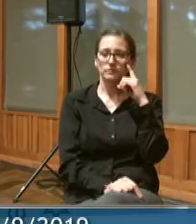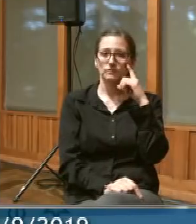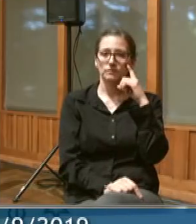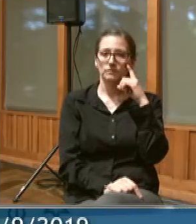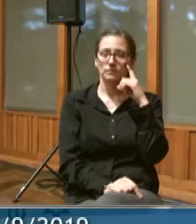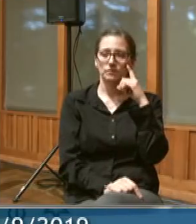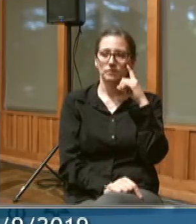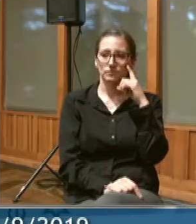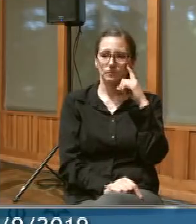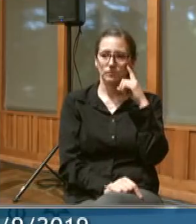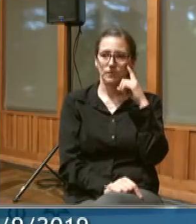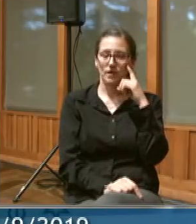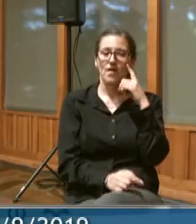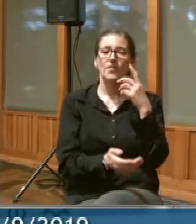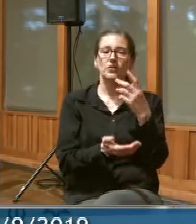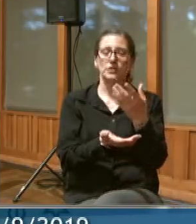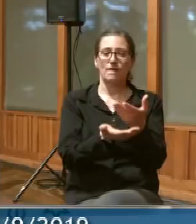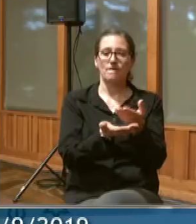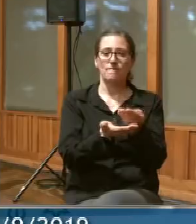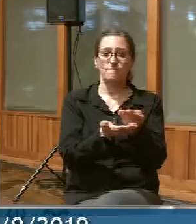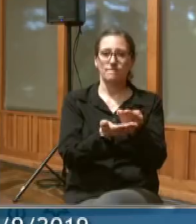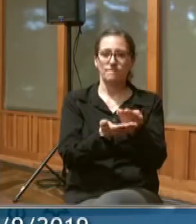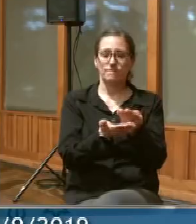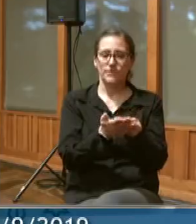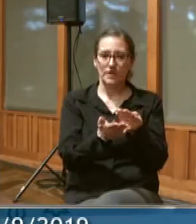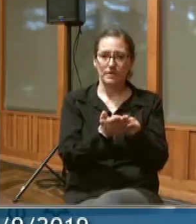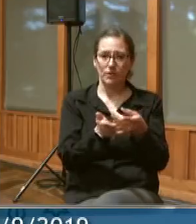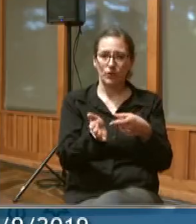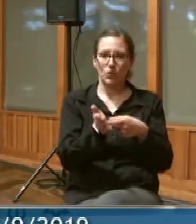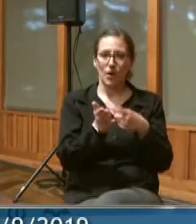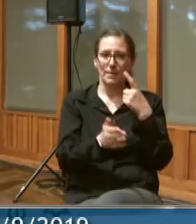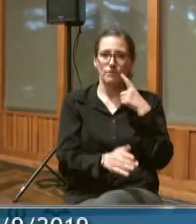APPROPRIATE USE. IN ADDITION I THINK THAT WE